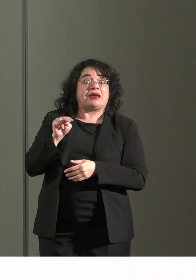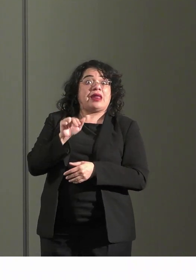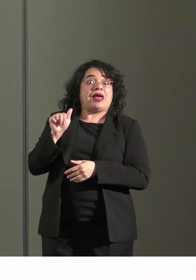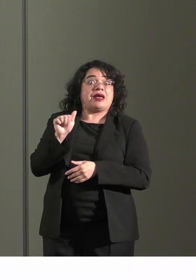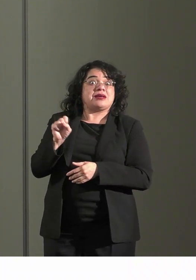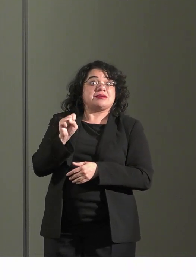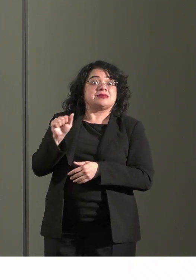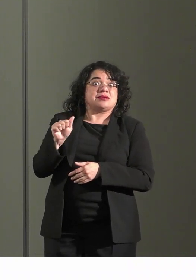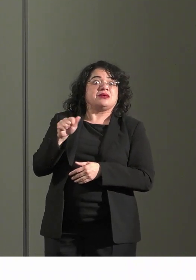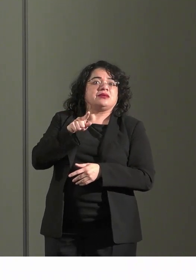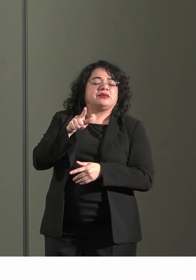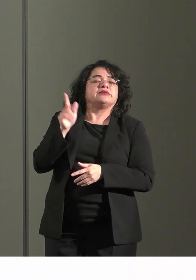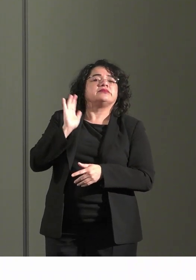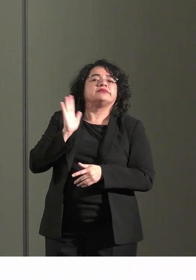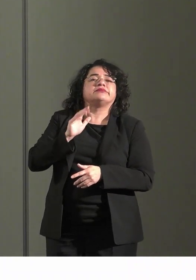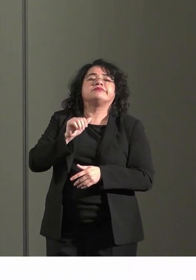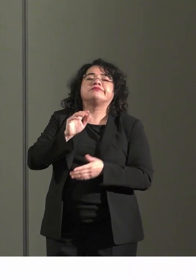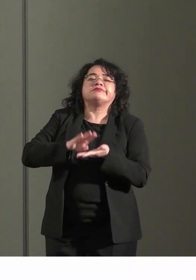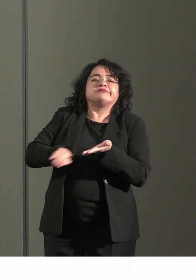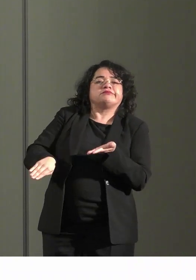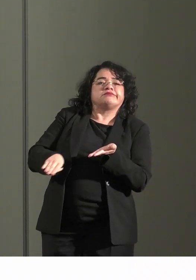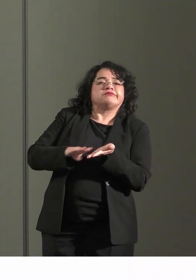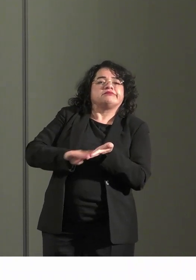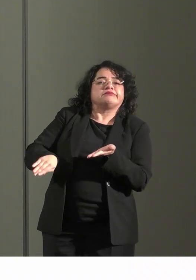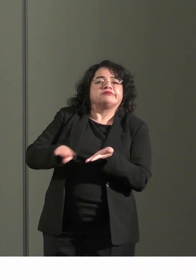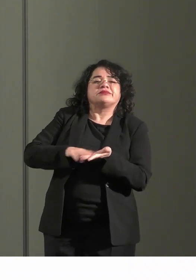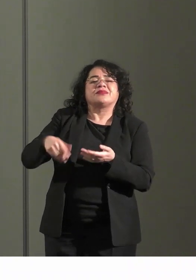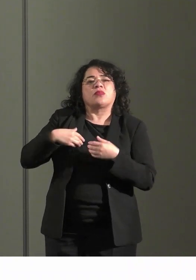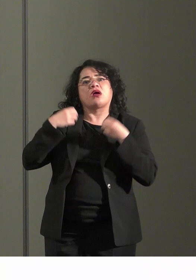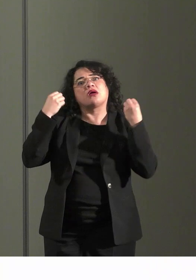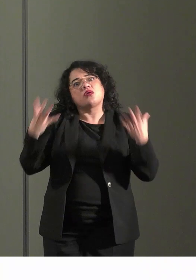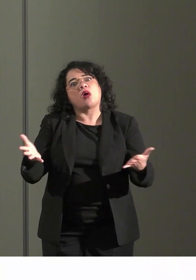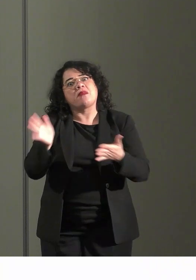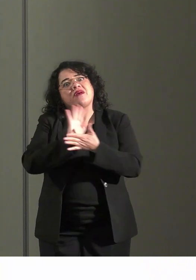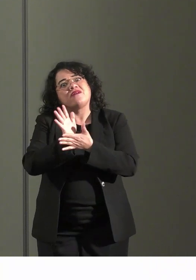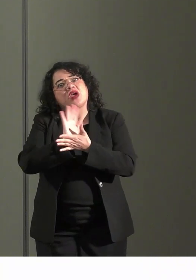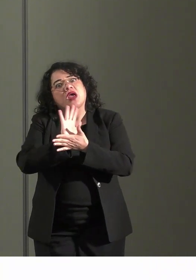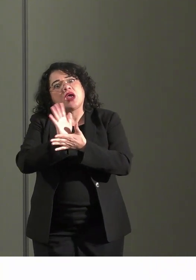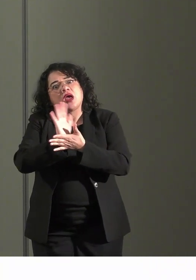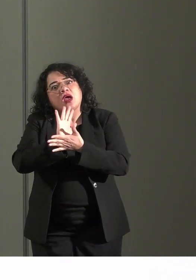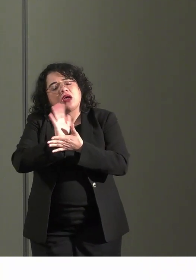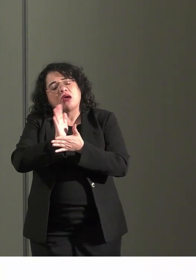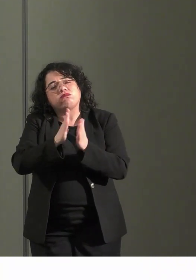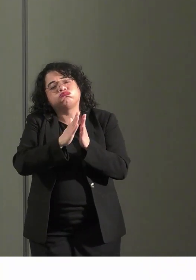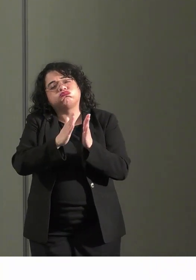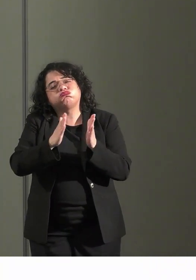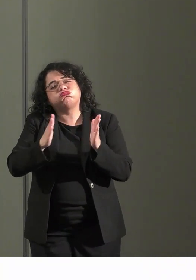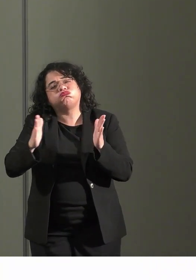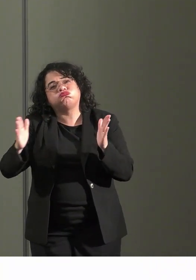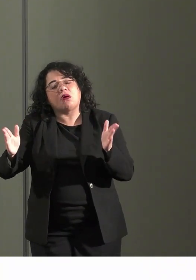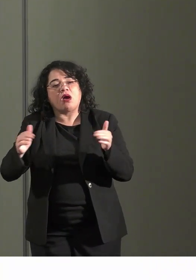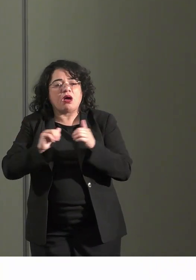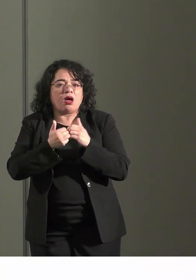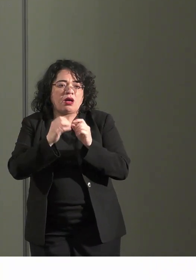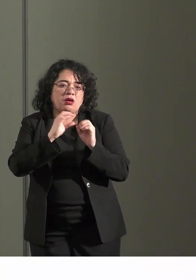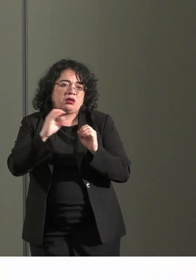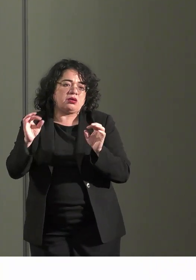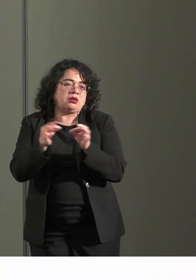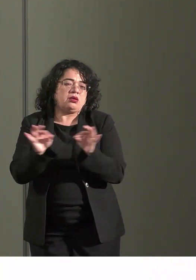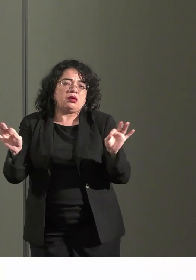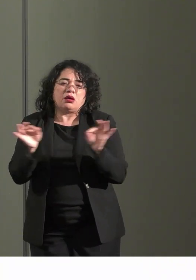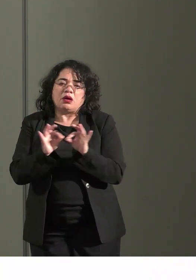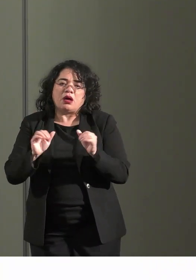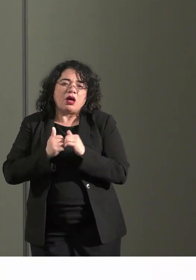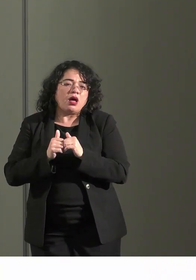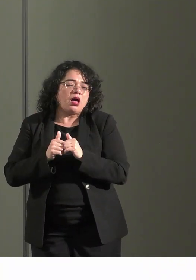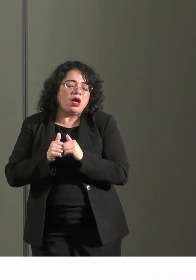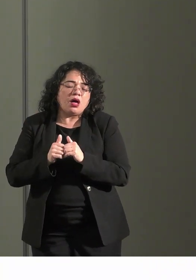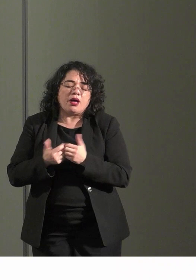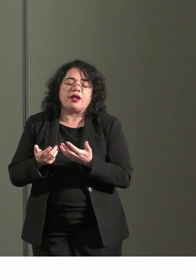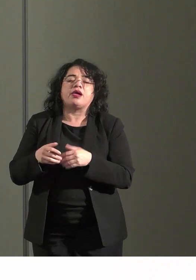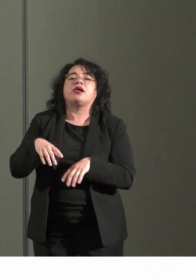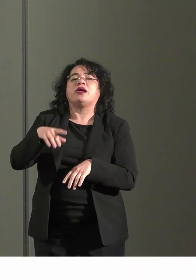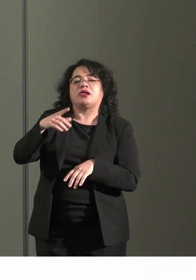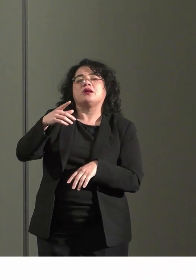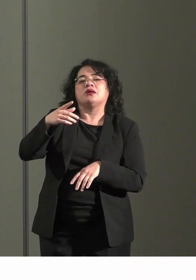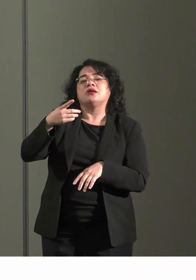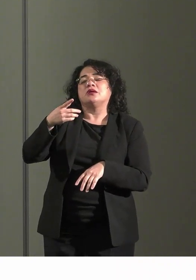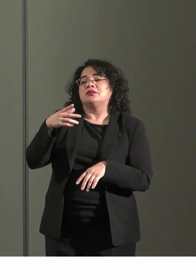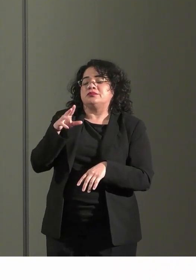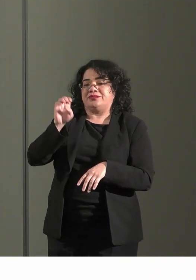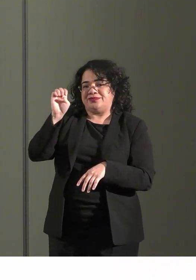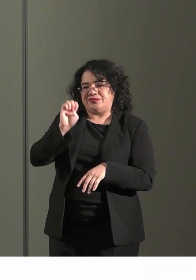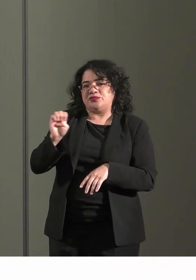and some didn't. We have too much video. >> BRANDON: Europe is different categories